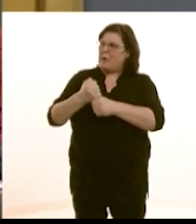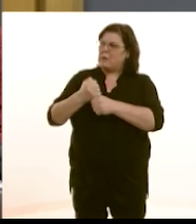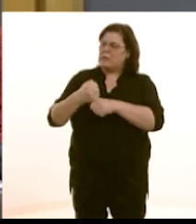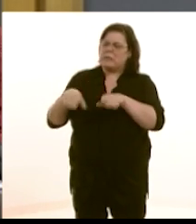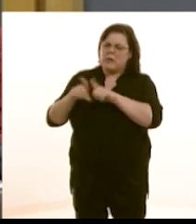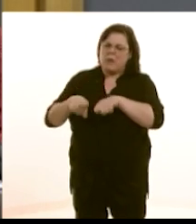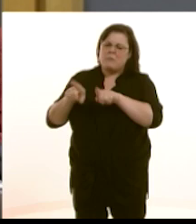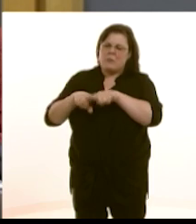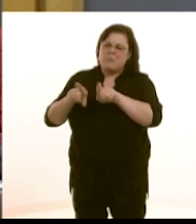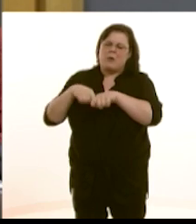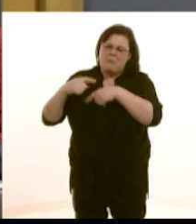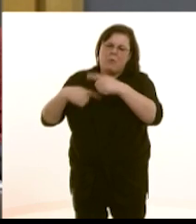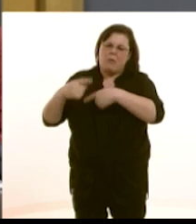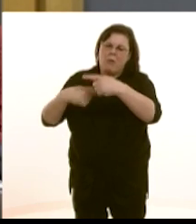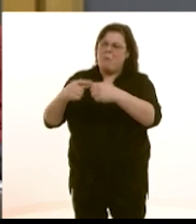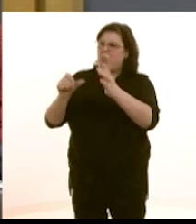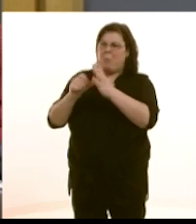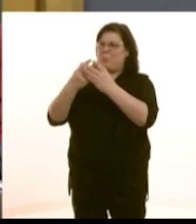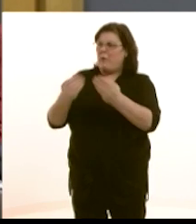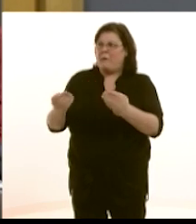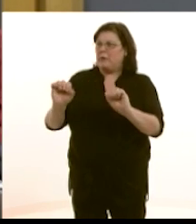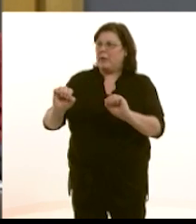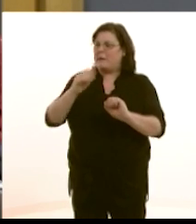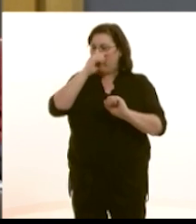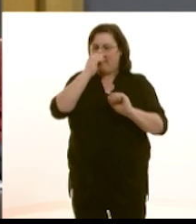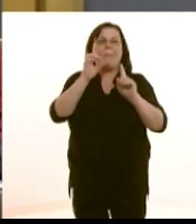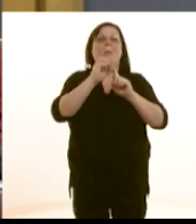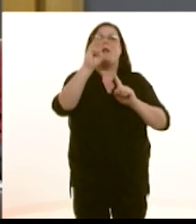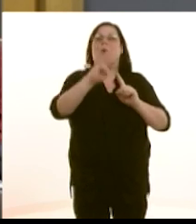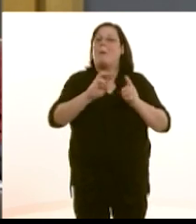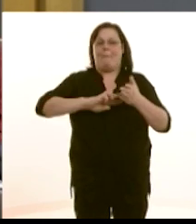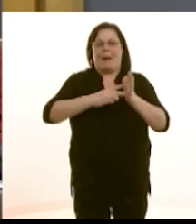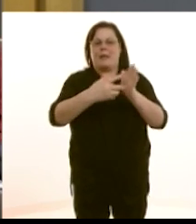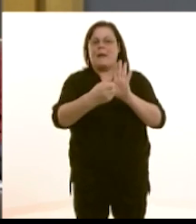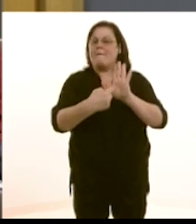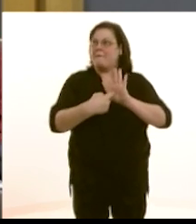failed to tackle, though. Plaid Cymru has set out our plans clearly to increase the